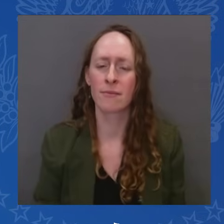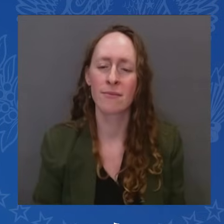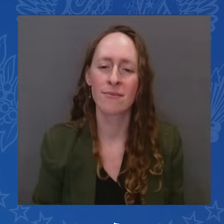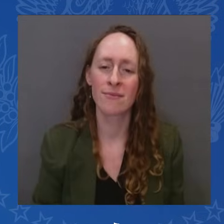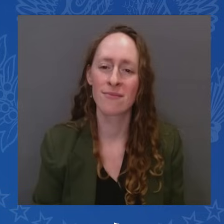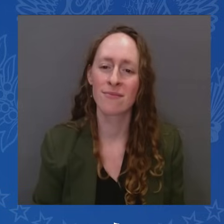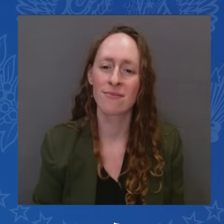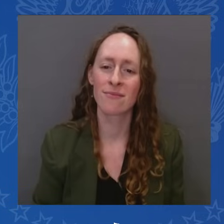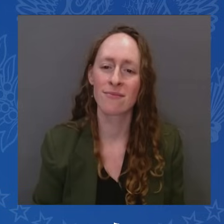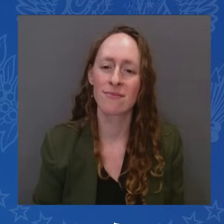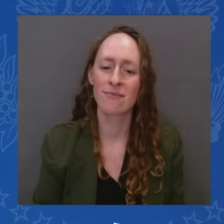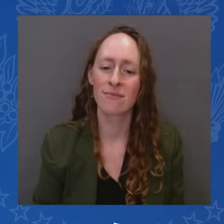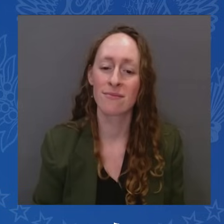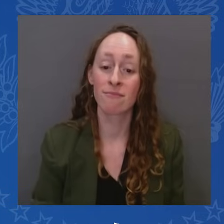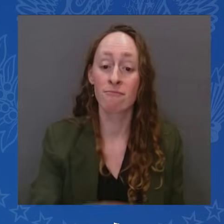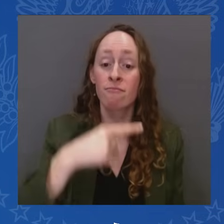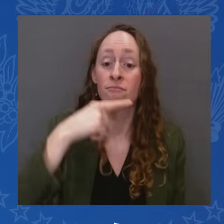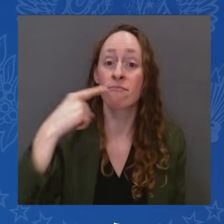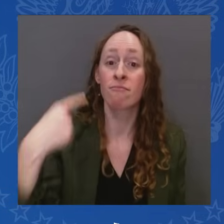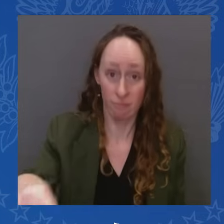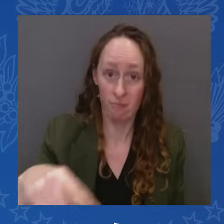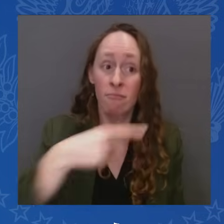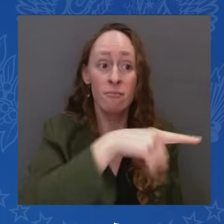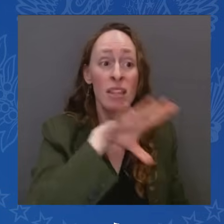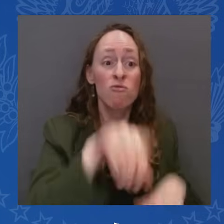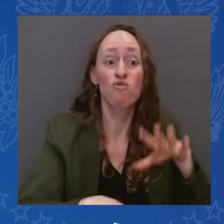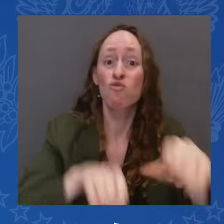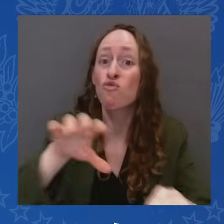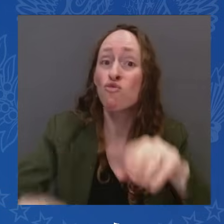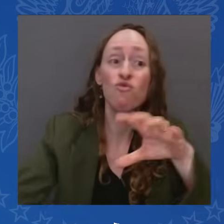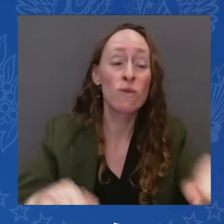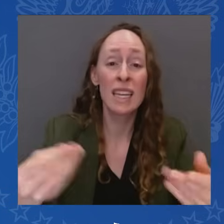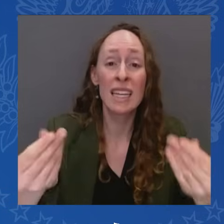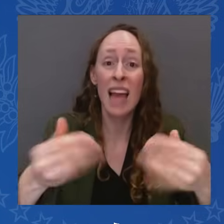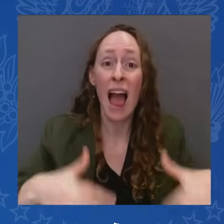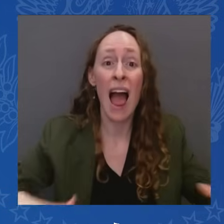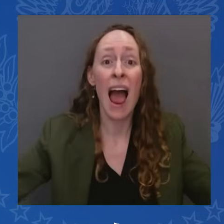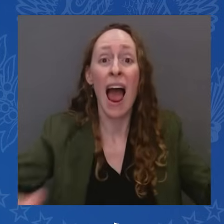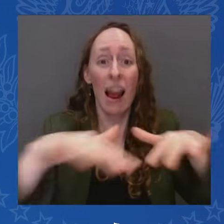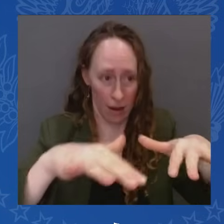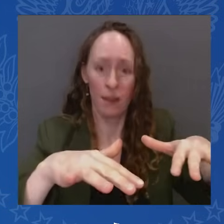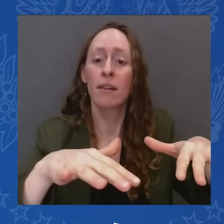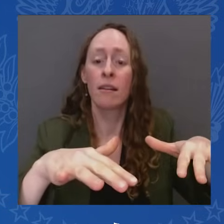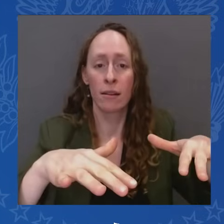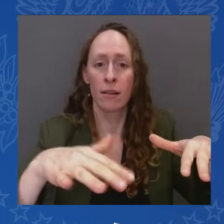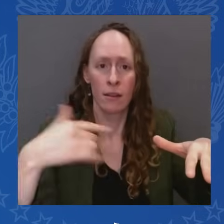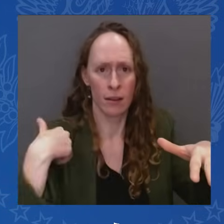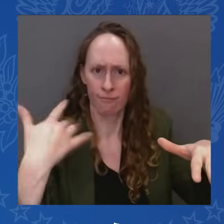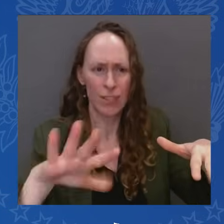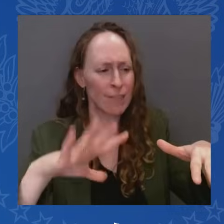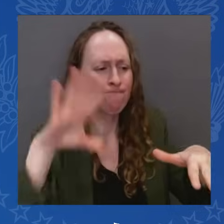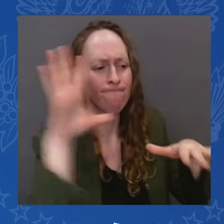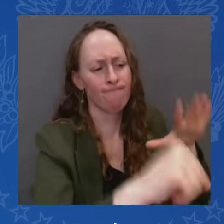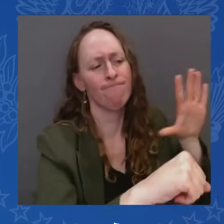And we won the Black Sea and are reviving our economy. Thanks to maritime exports,